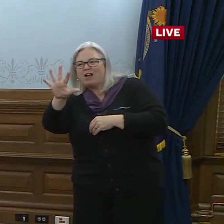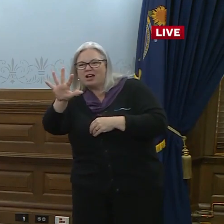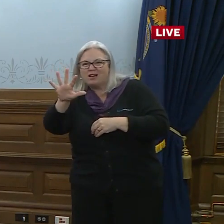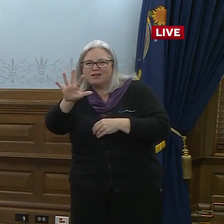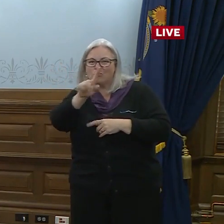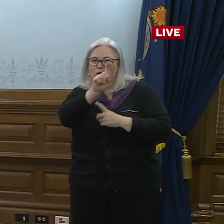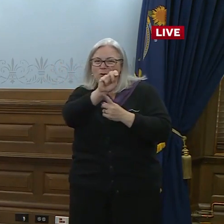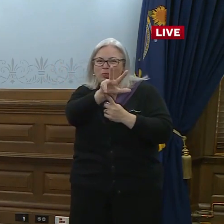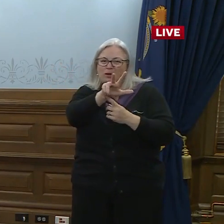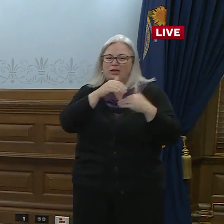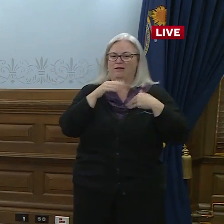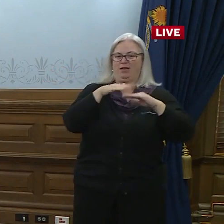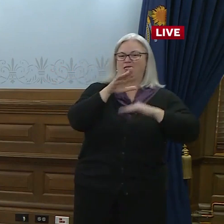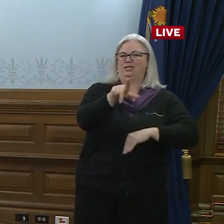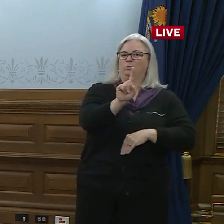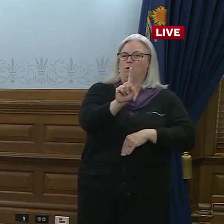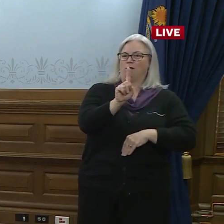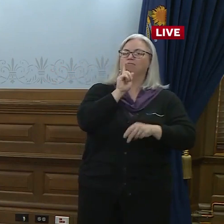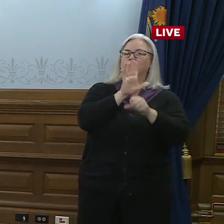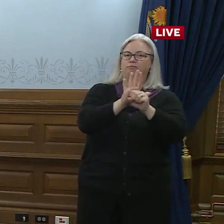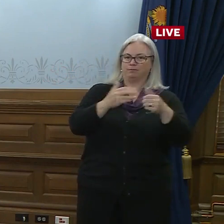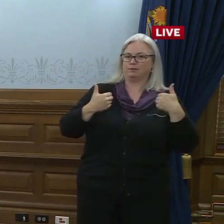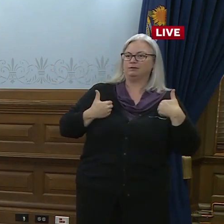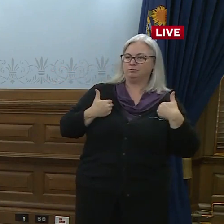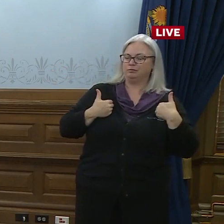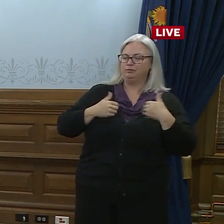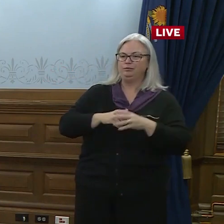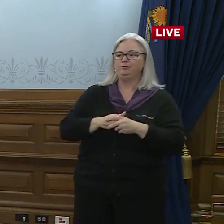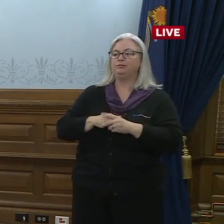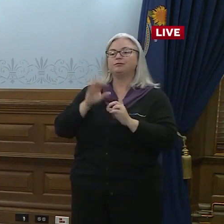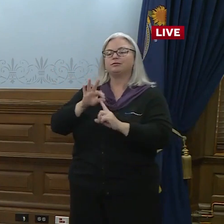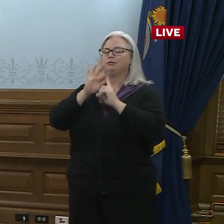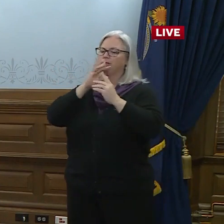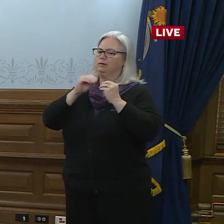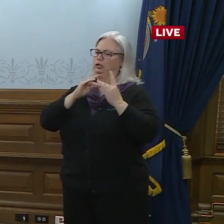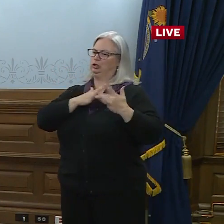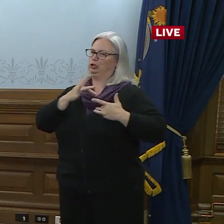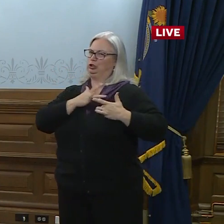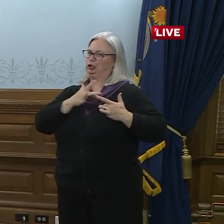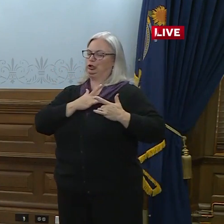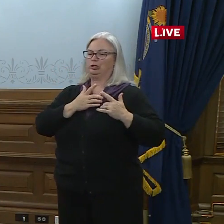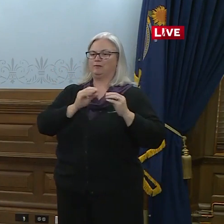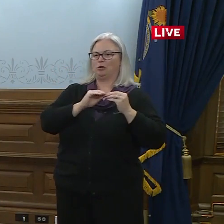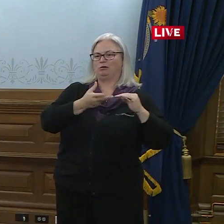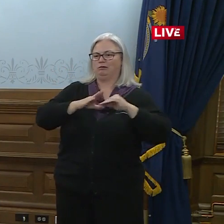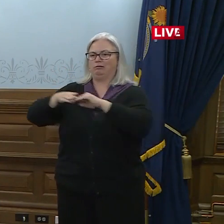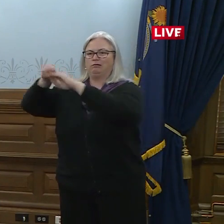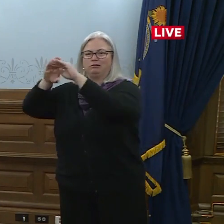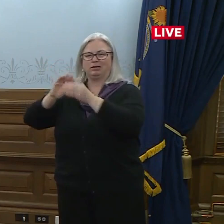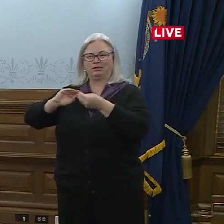AS OF THIS MORNING 103 OUT OF 105 COUNTIES HAVE AT LEAST ONE POSITIVE CASE.